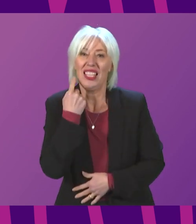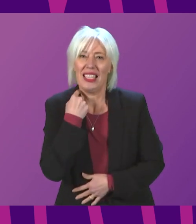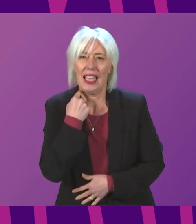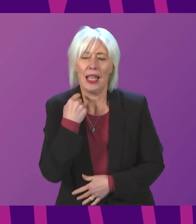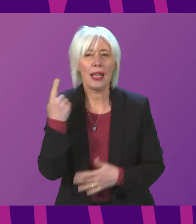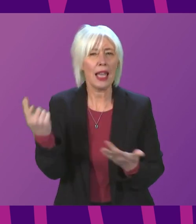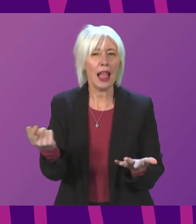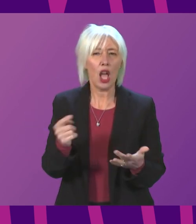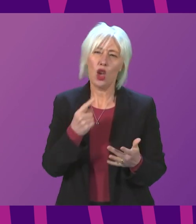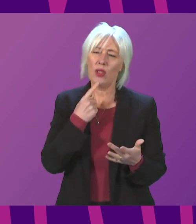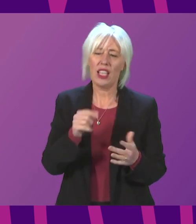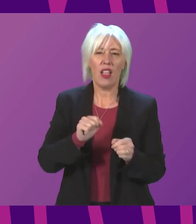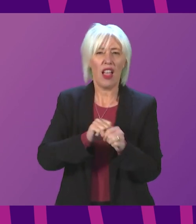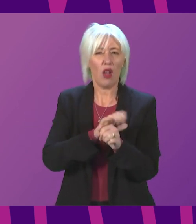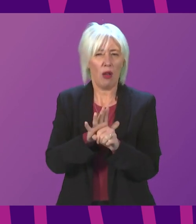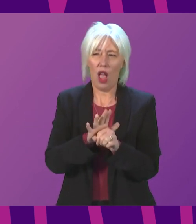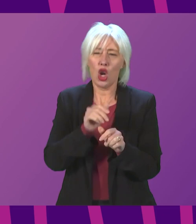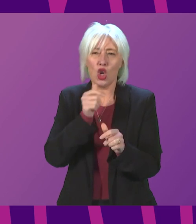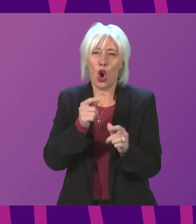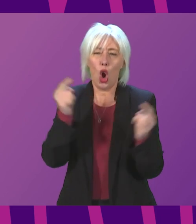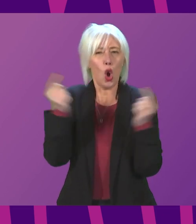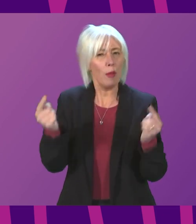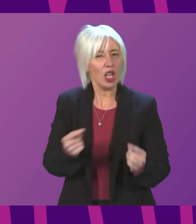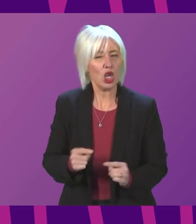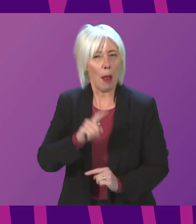John Swinney has tried to make it one. Why is the cabinet secretary who is responsible